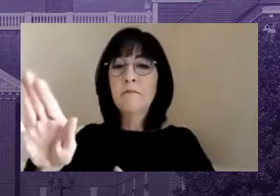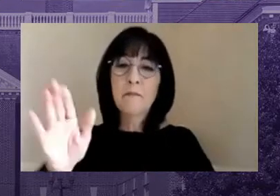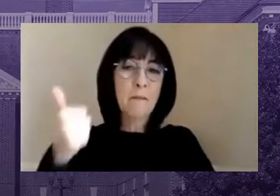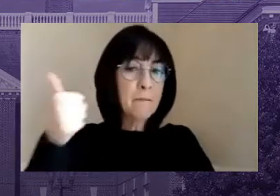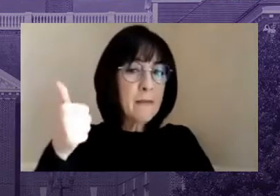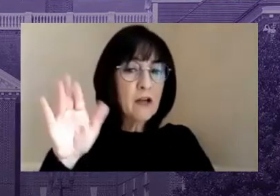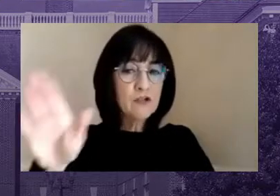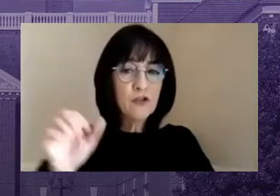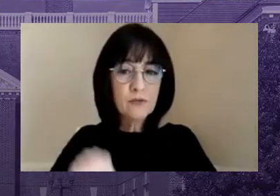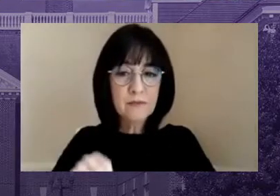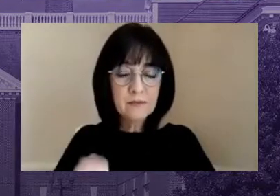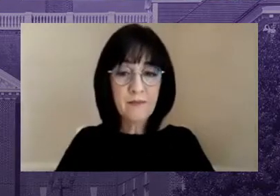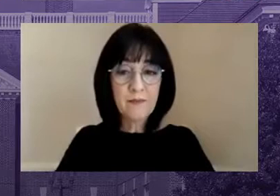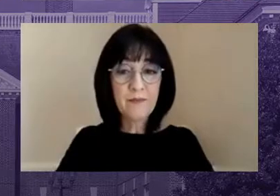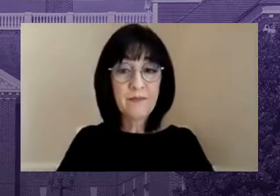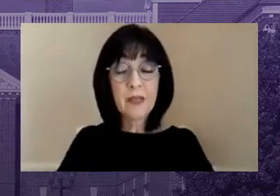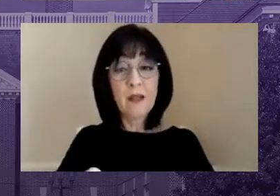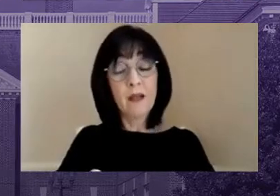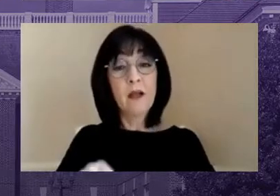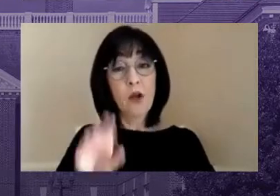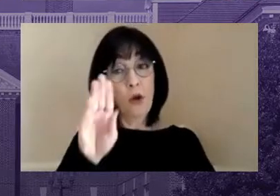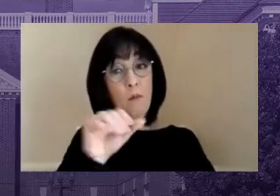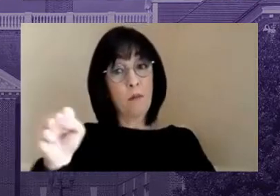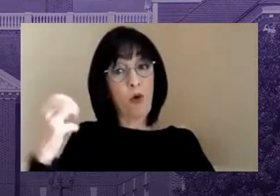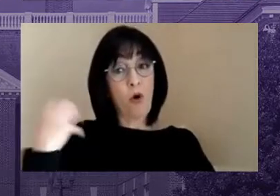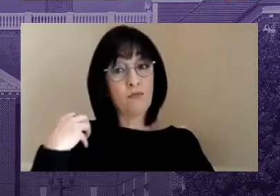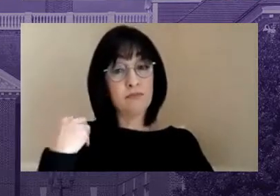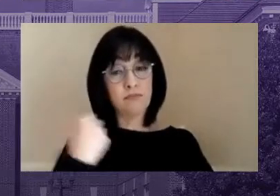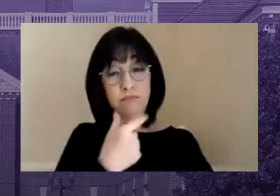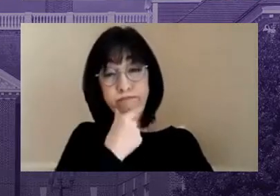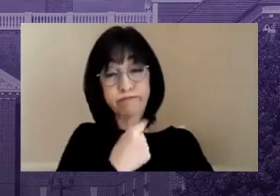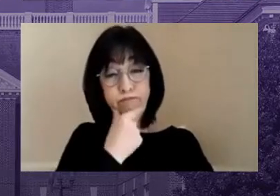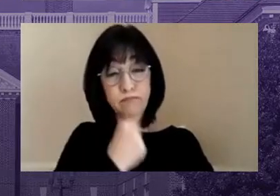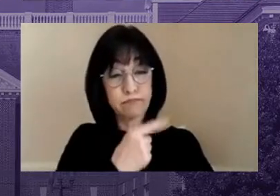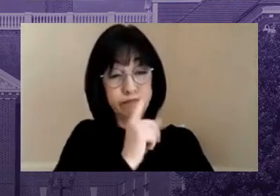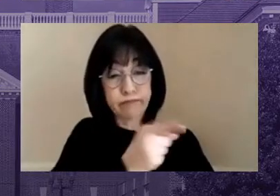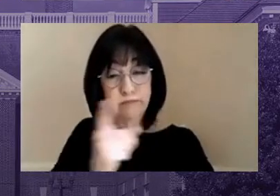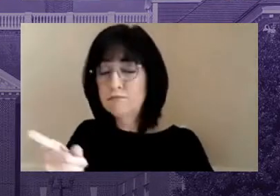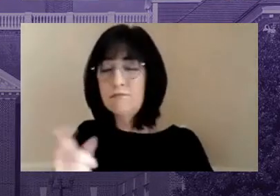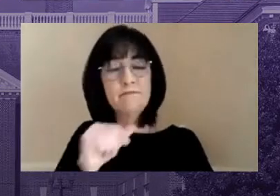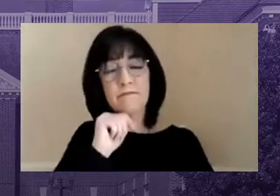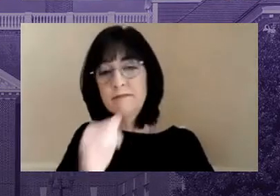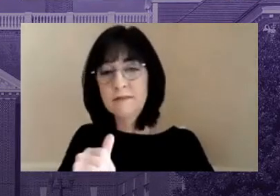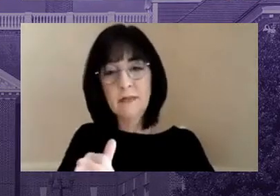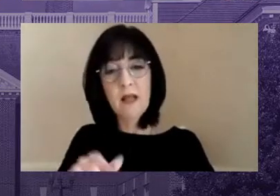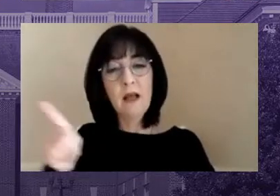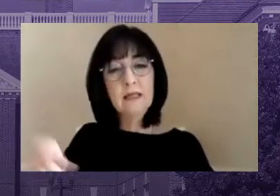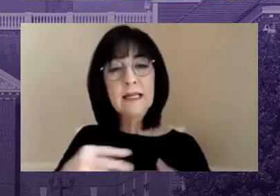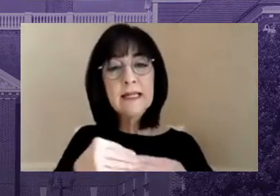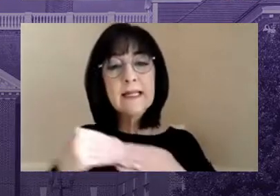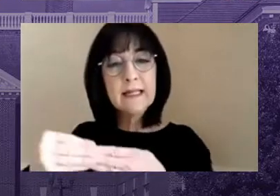around or take control of the situation when it's needed. They make sure each person has input and